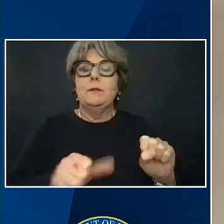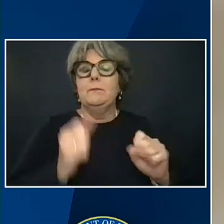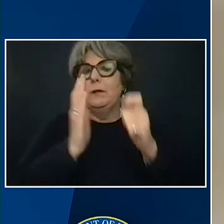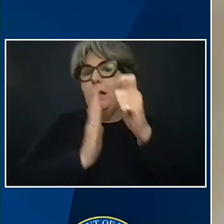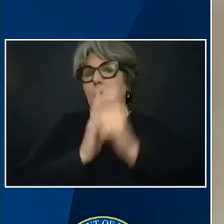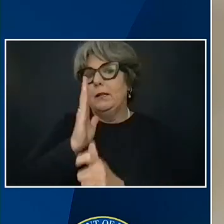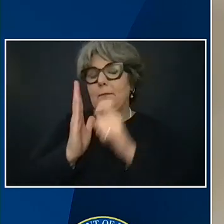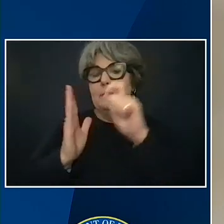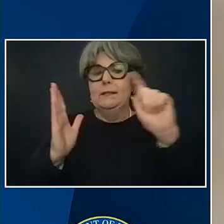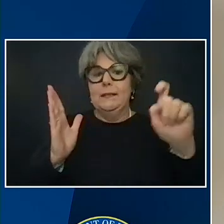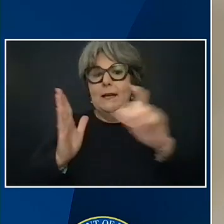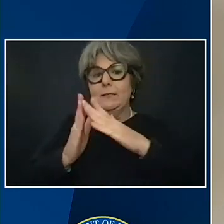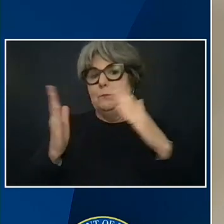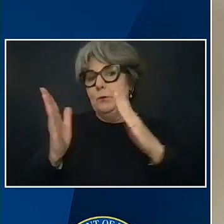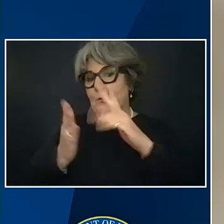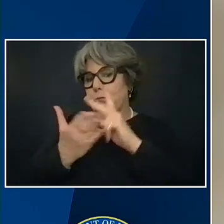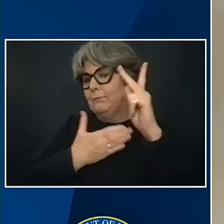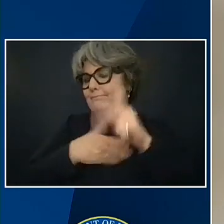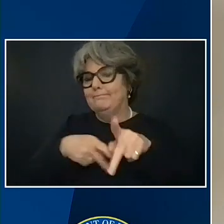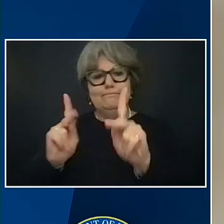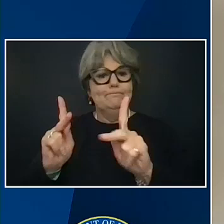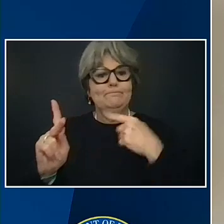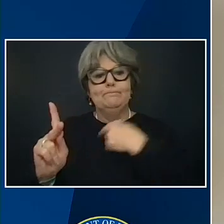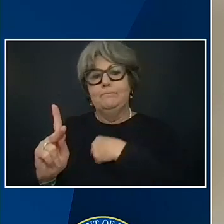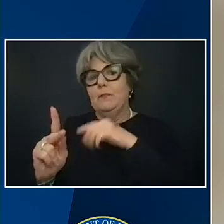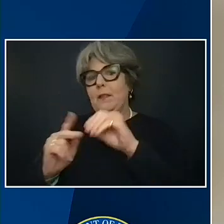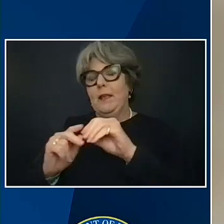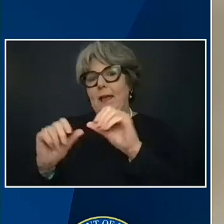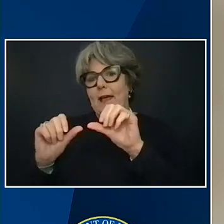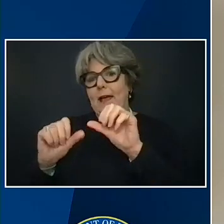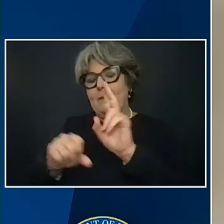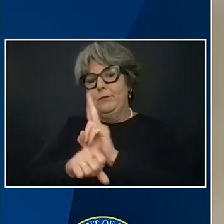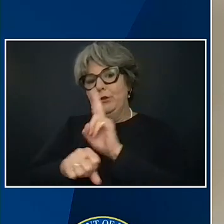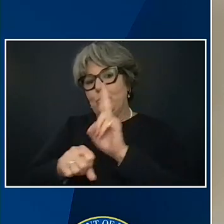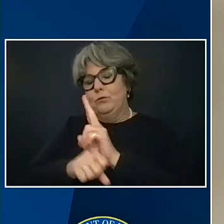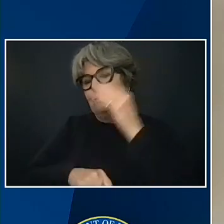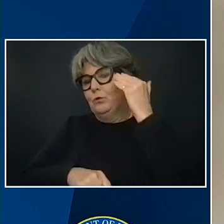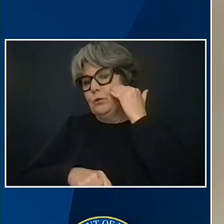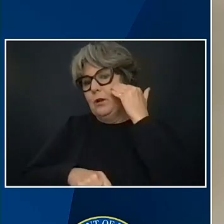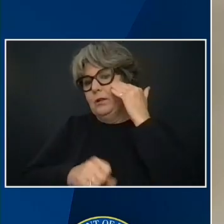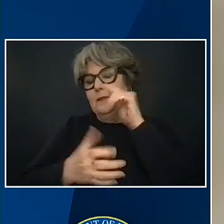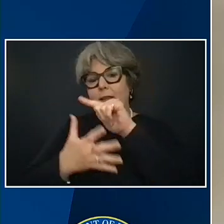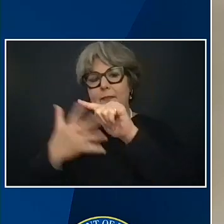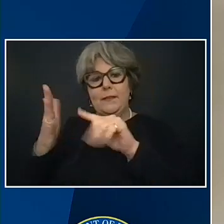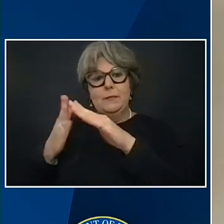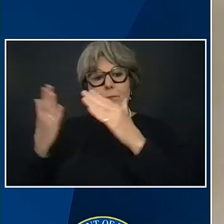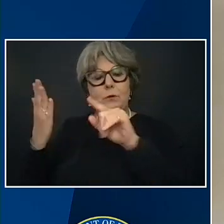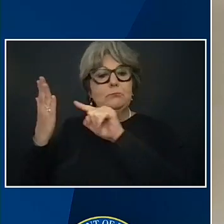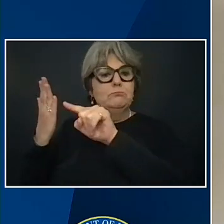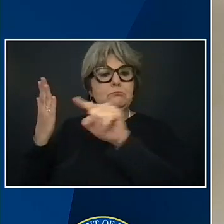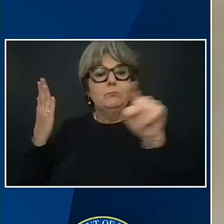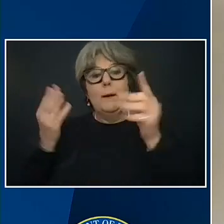programs do not allow students to have agency or knowledge that textbooks and other materials may be able to be found at